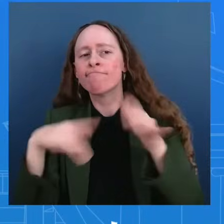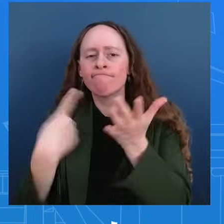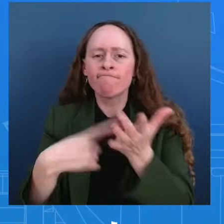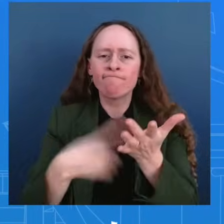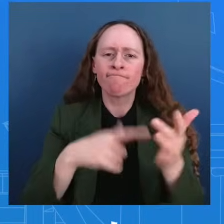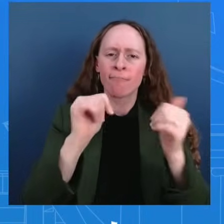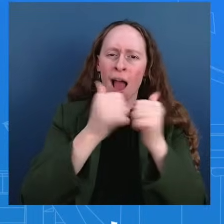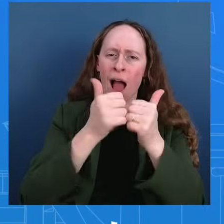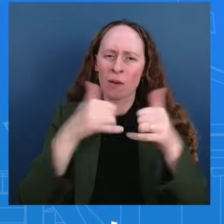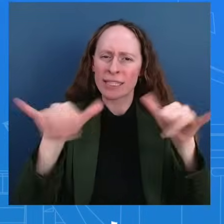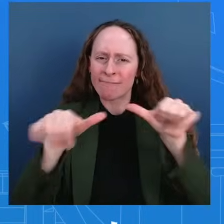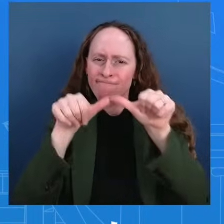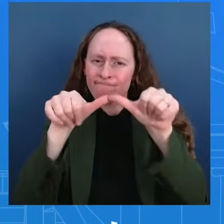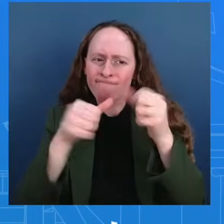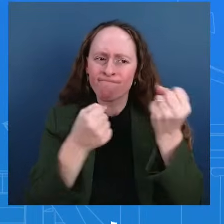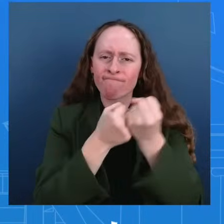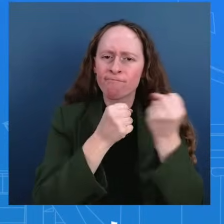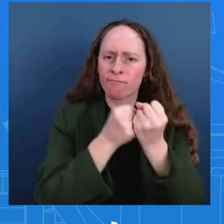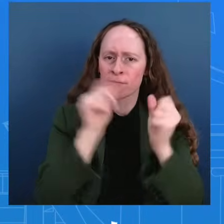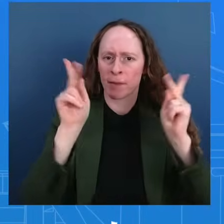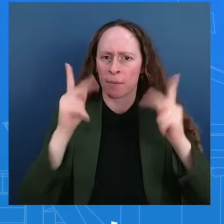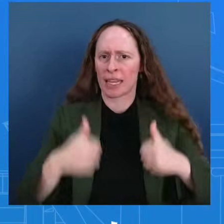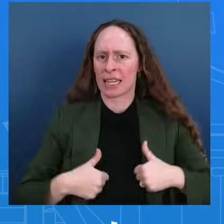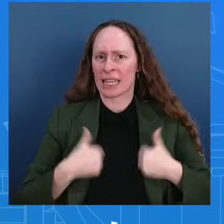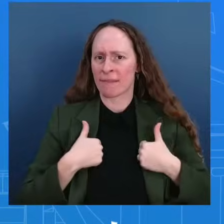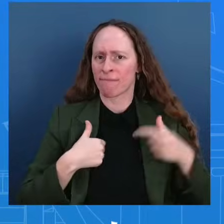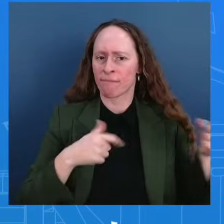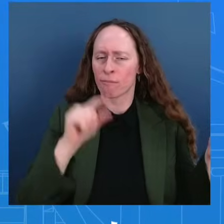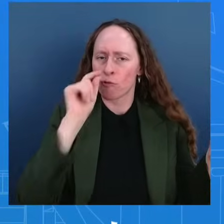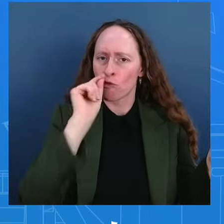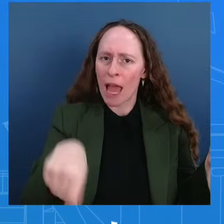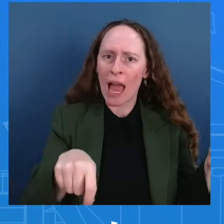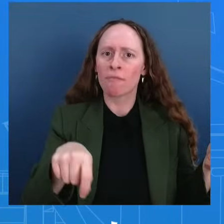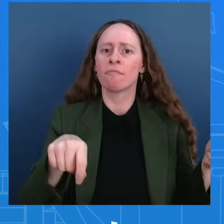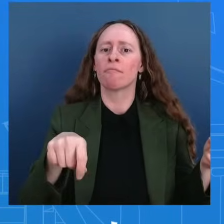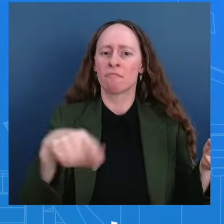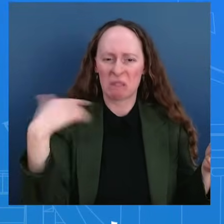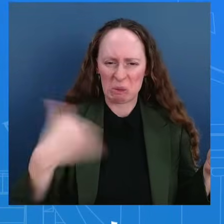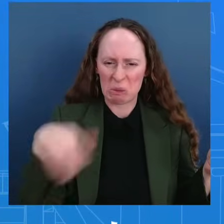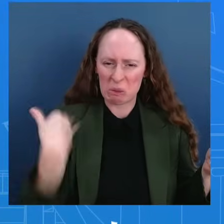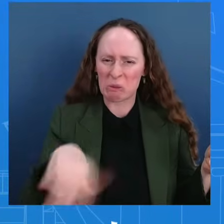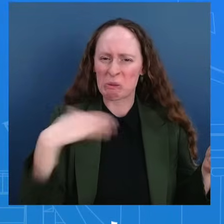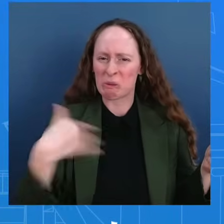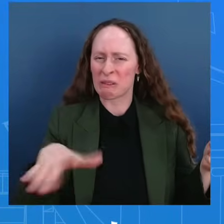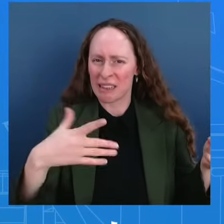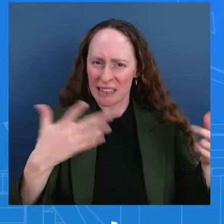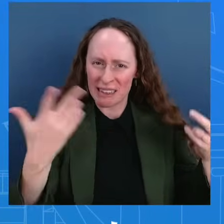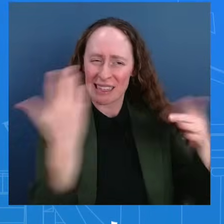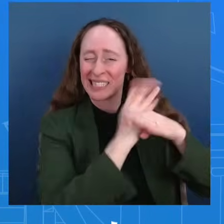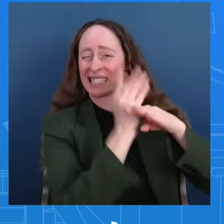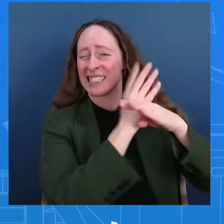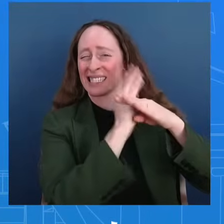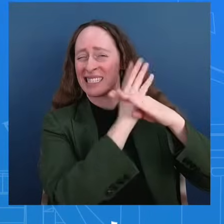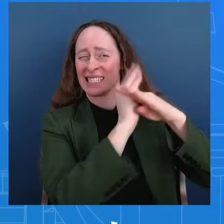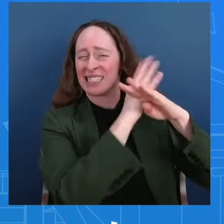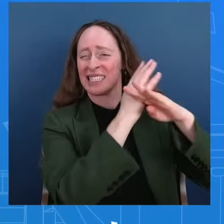certainly to beat back Russia’s aggression. And -- and we’ve been very proud -- the president has been very proud to do that and continue.